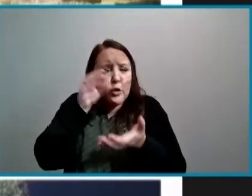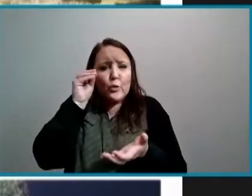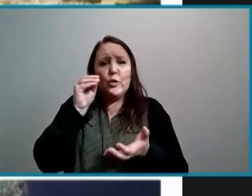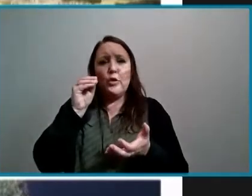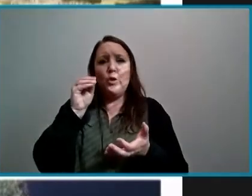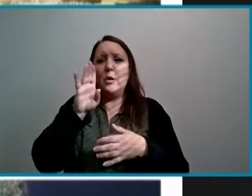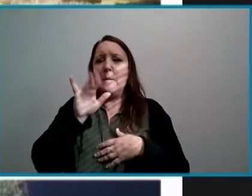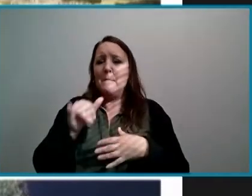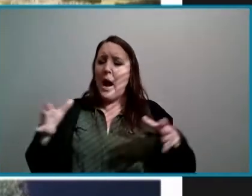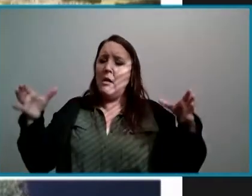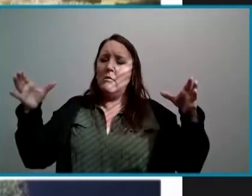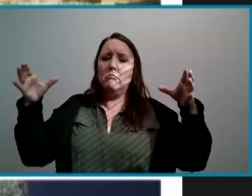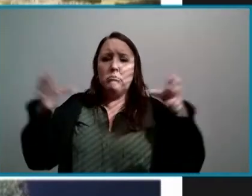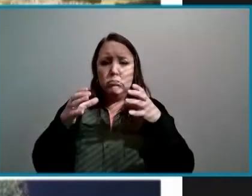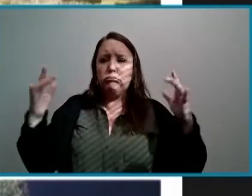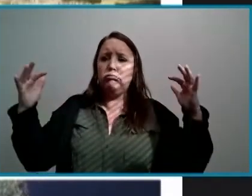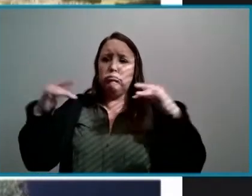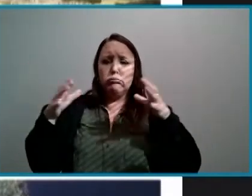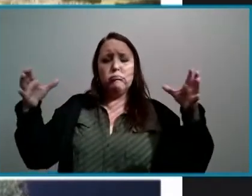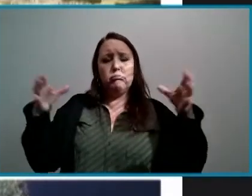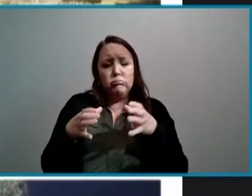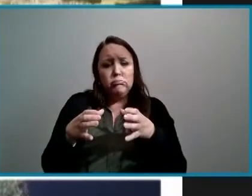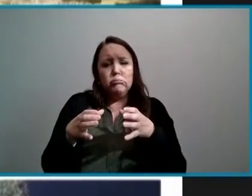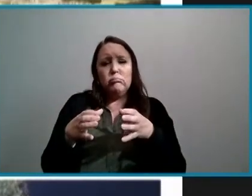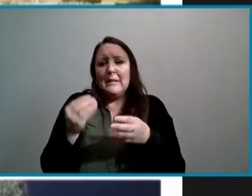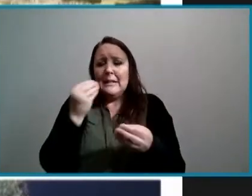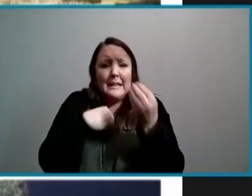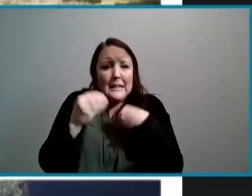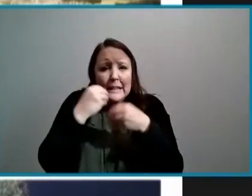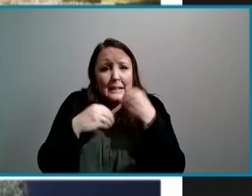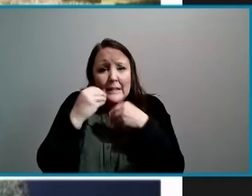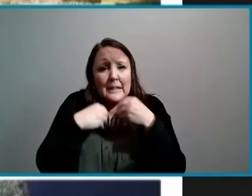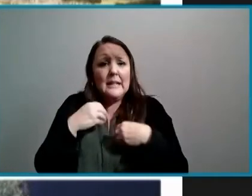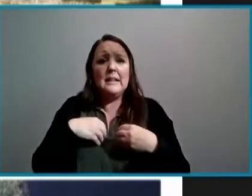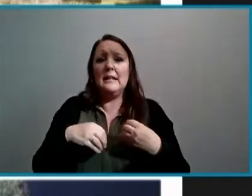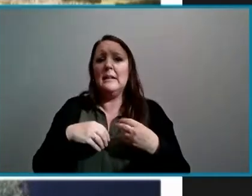having a small meal or a small dinner. We invite,